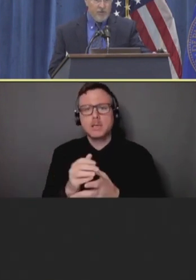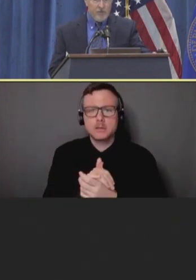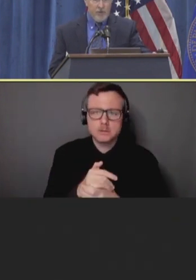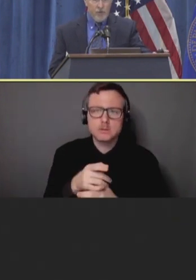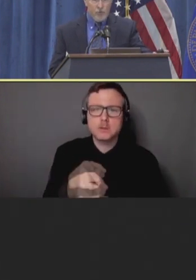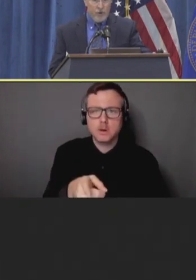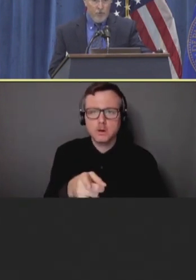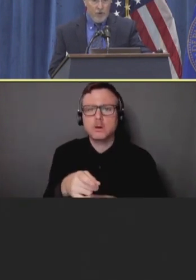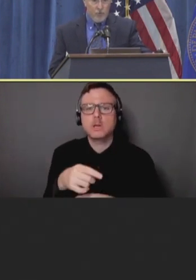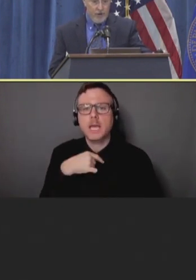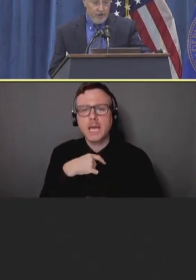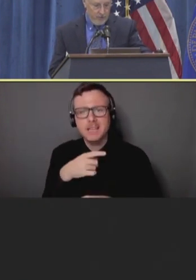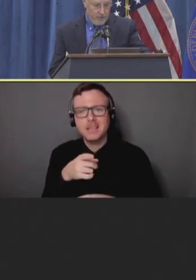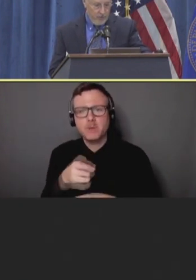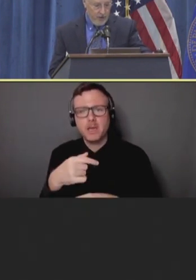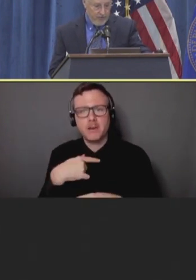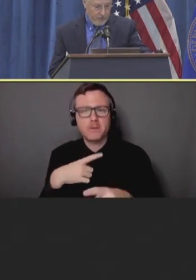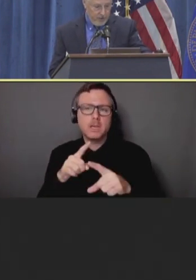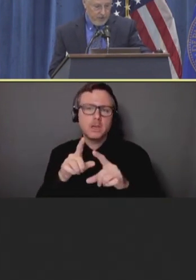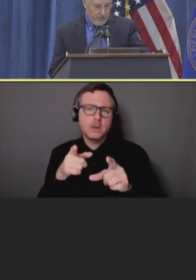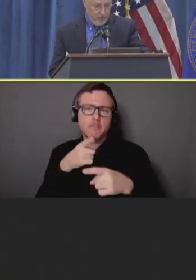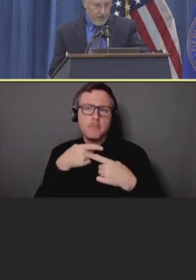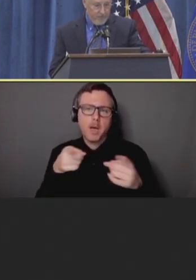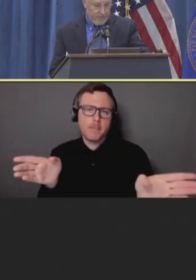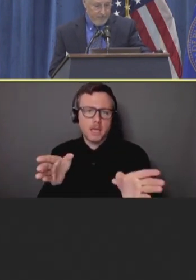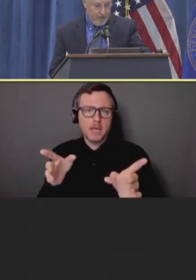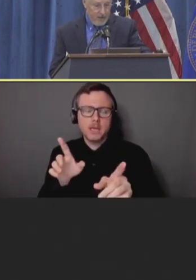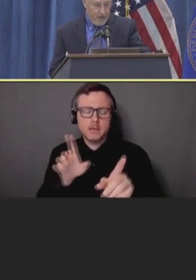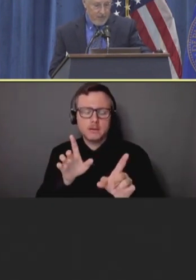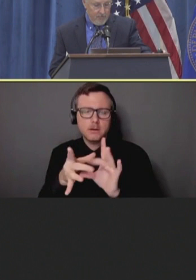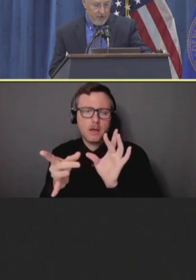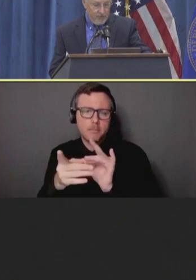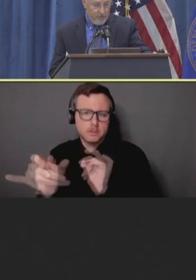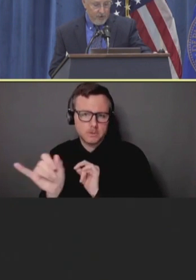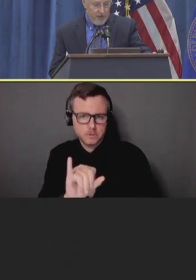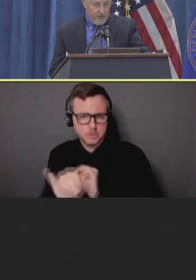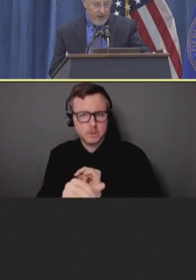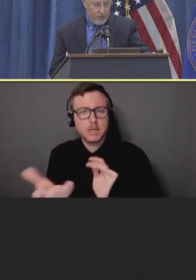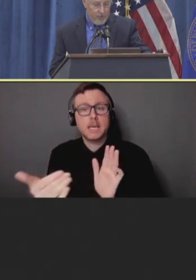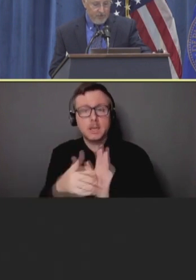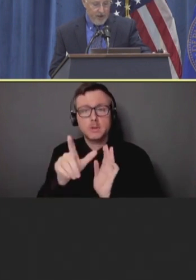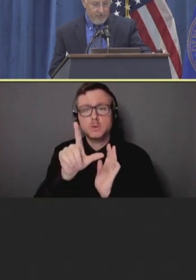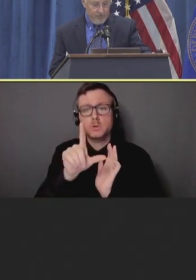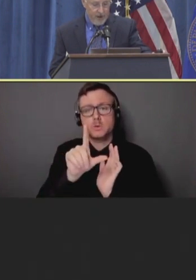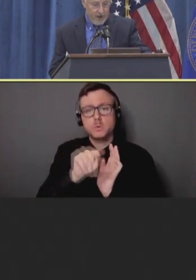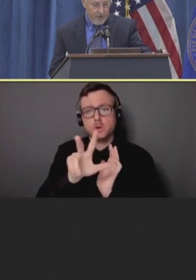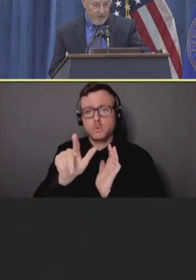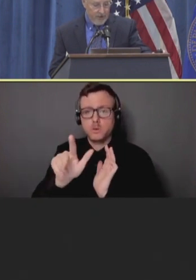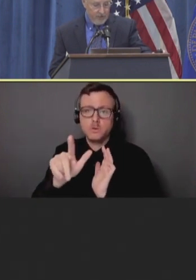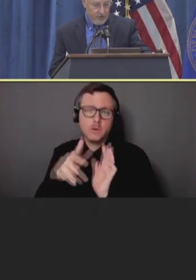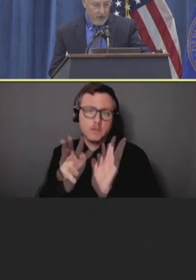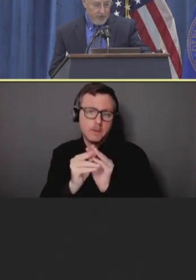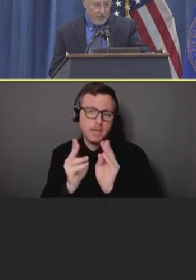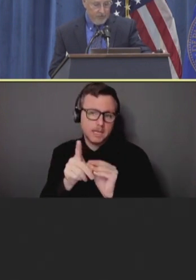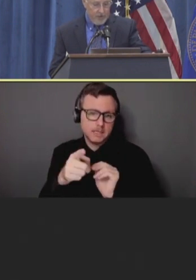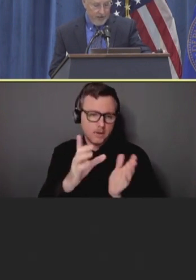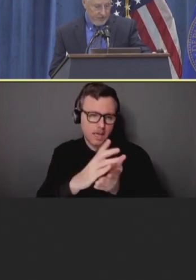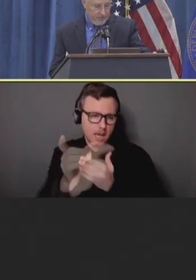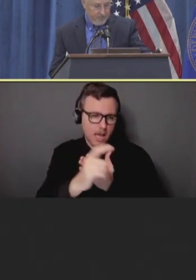September 21-22 of '23. Please refer to the NVAC website for final details on our upcoming meetings.